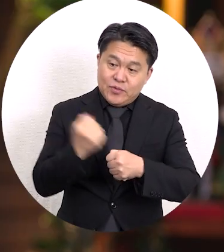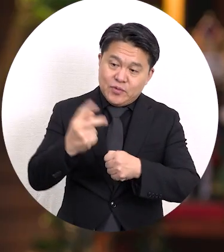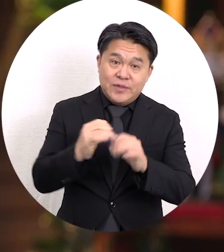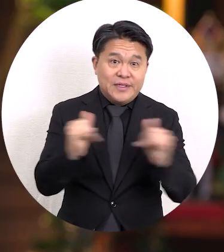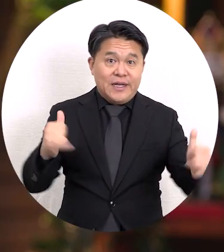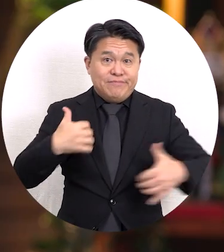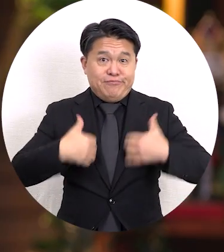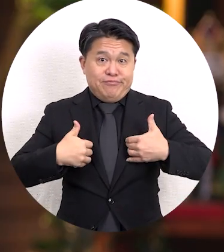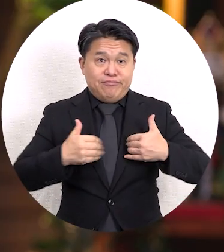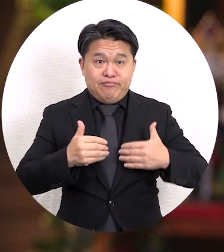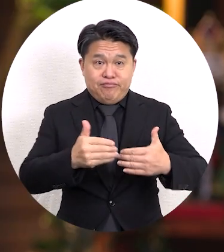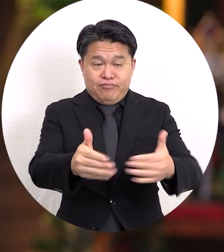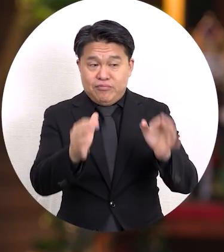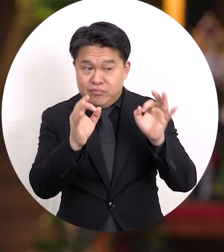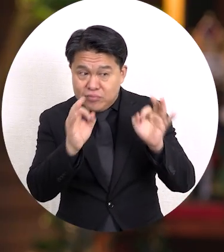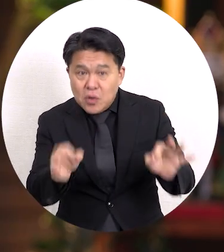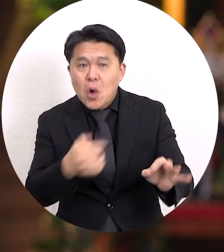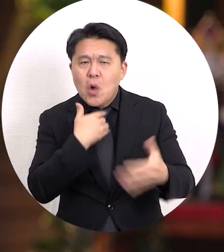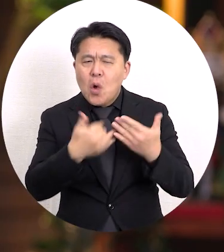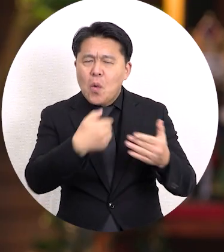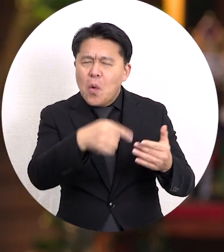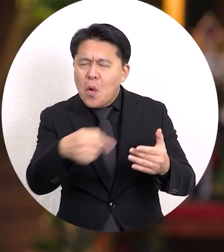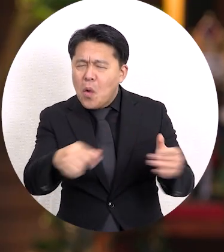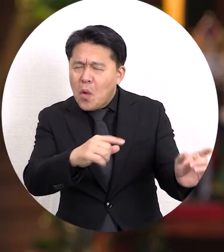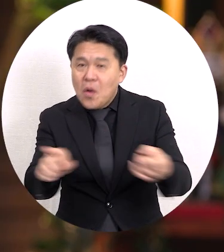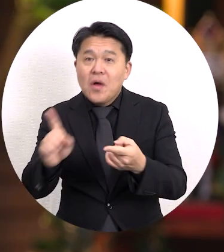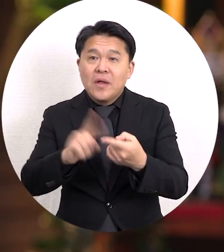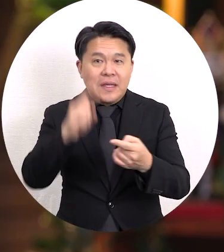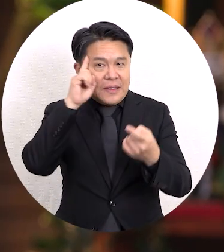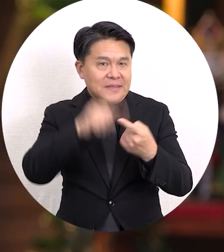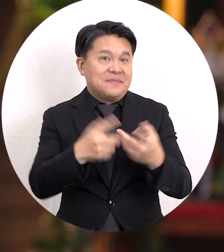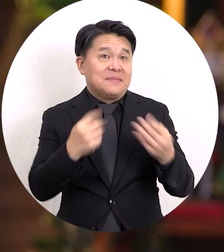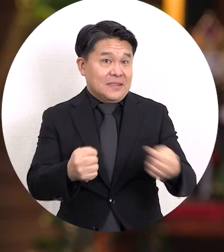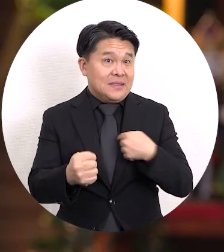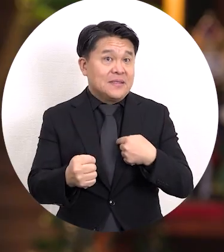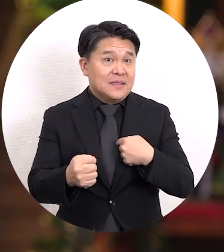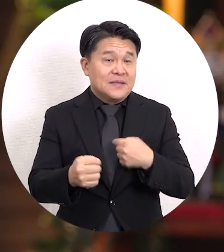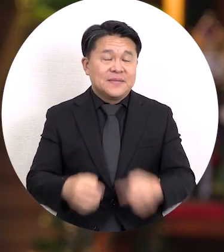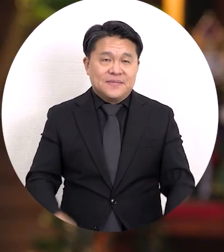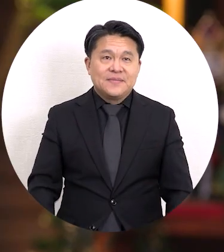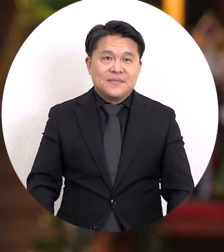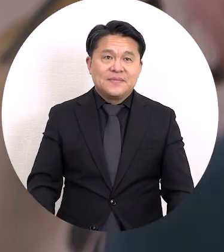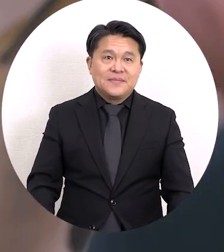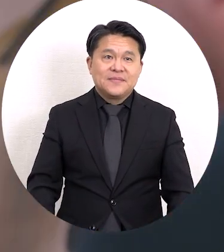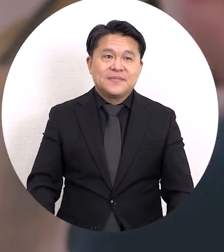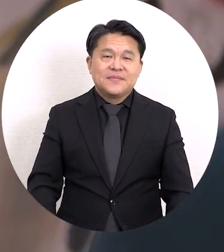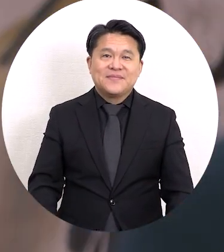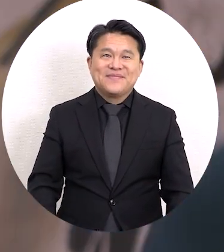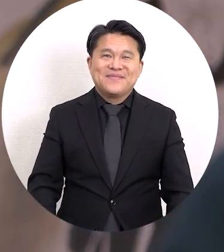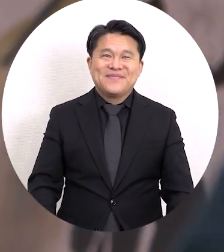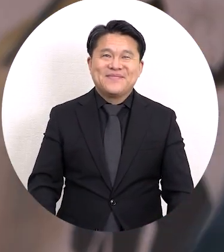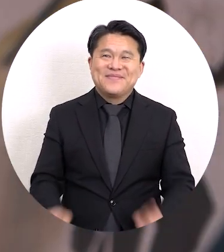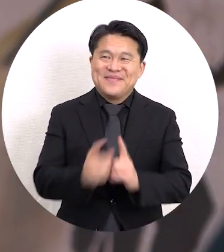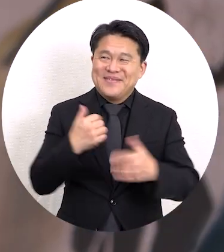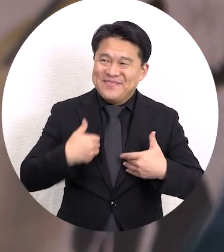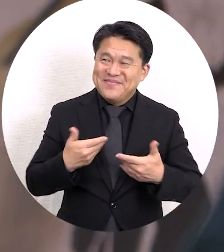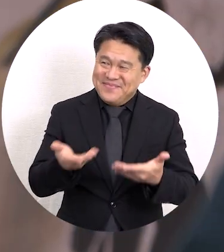while creating and enjoying music. Naturally, it’s a topic I couldn’t overlook. Yes, it's a great pleasure to be here today